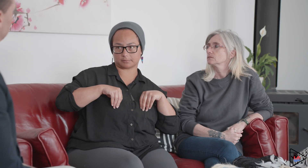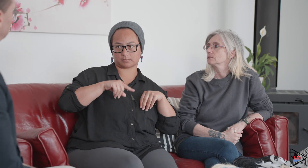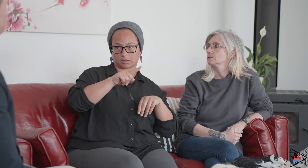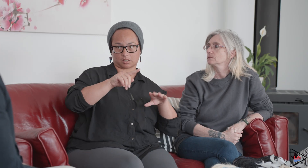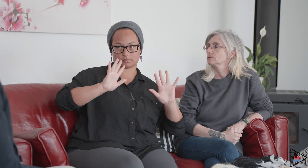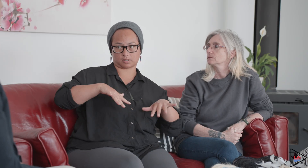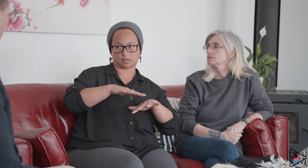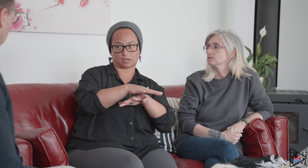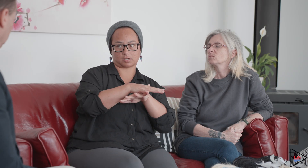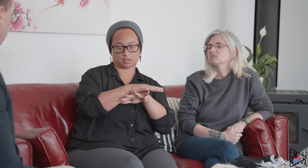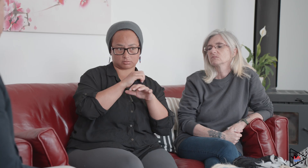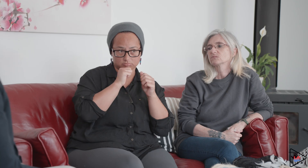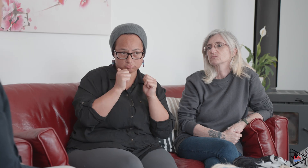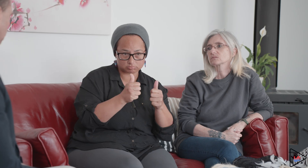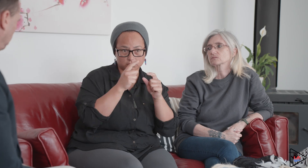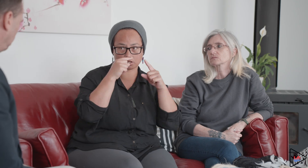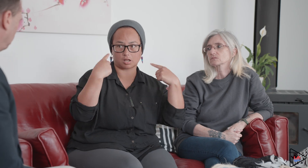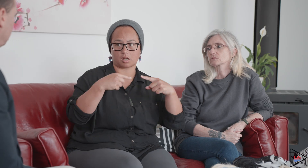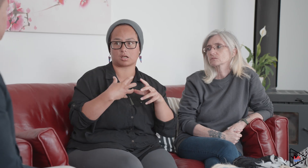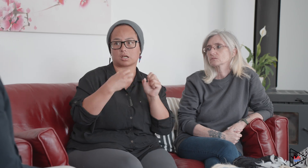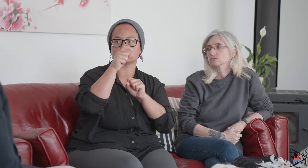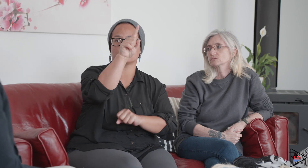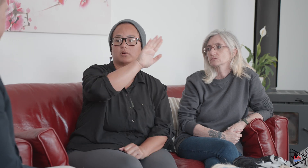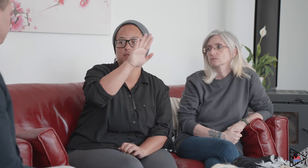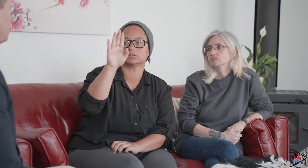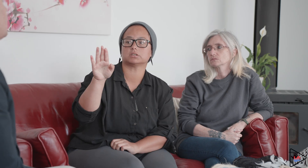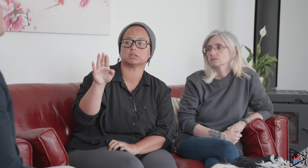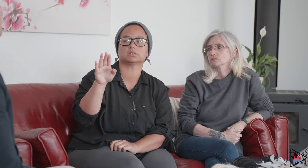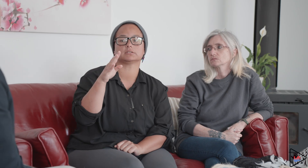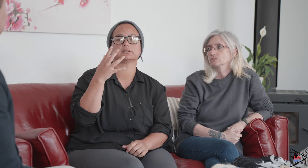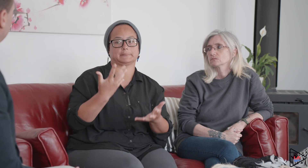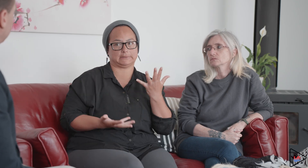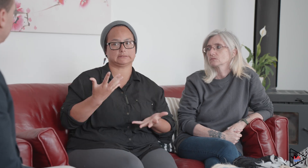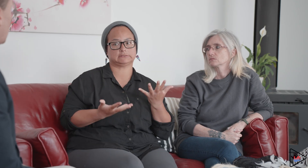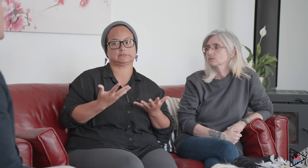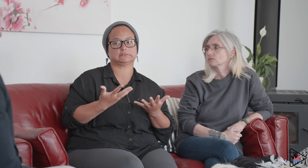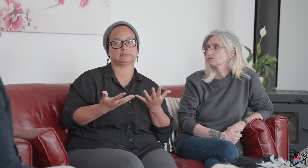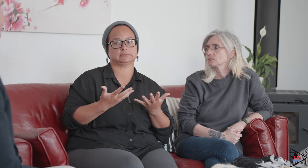you'd kind of have to think about whether customs would accept that because it is made of